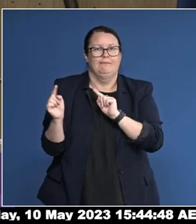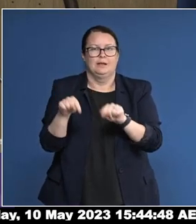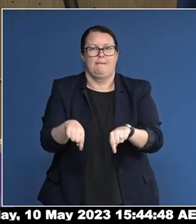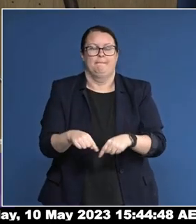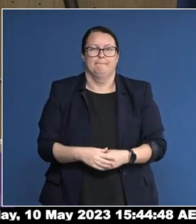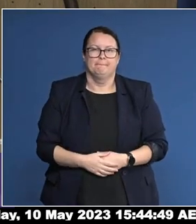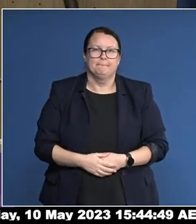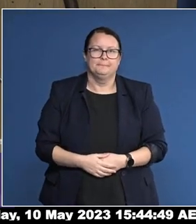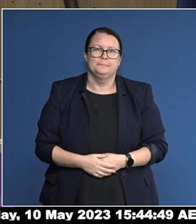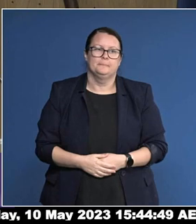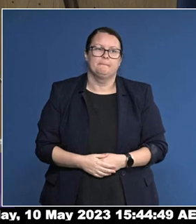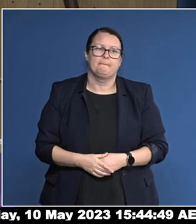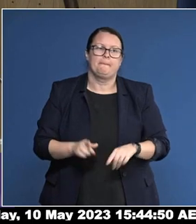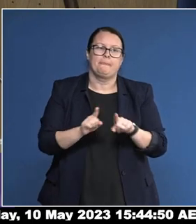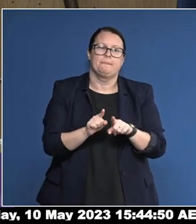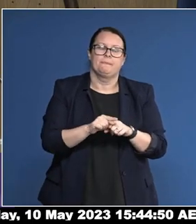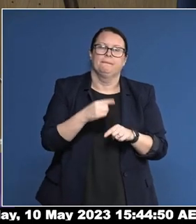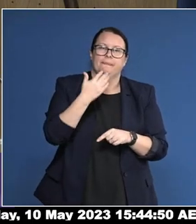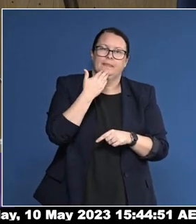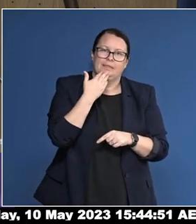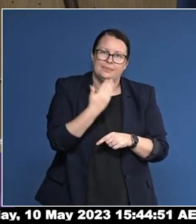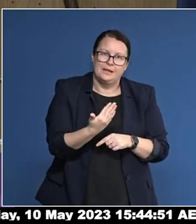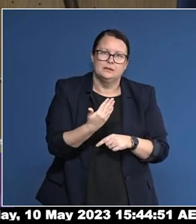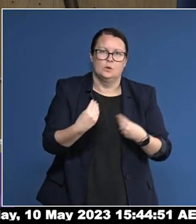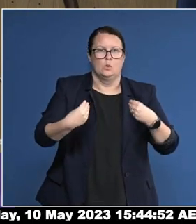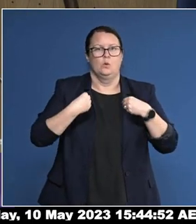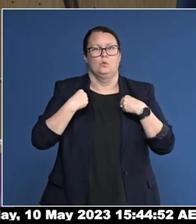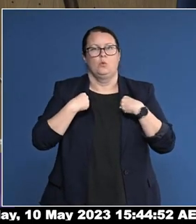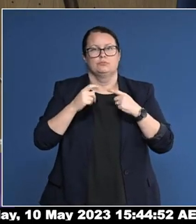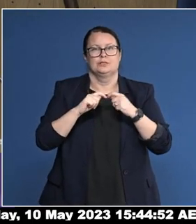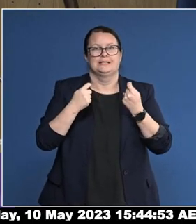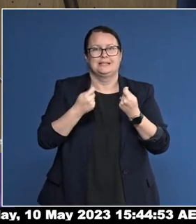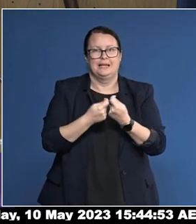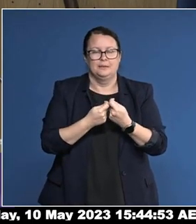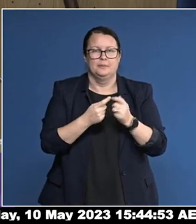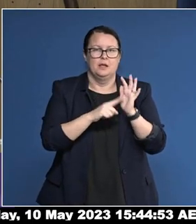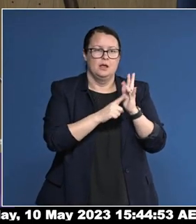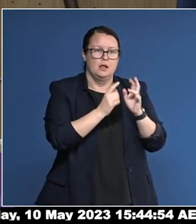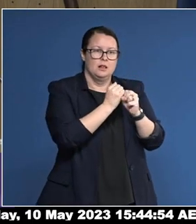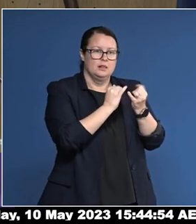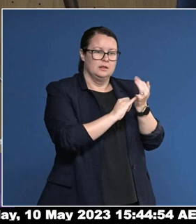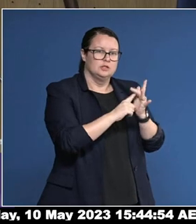We also thank and appreciate the work of the corporate team, including logistics and information technology.